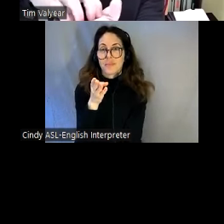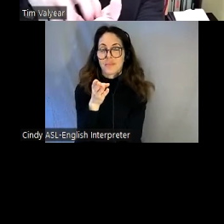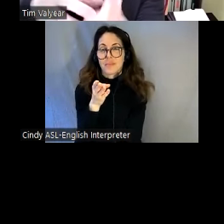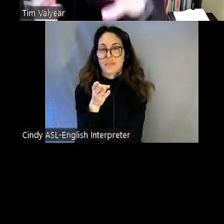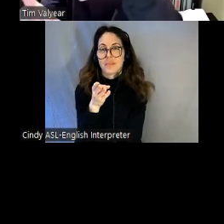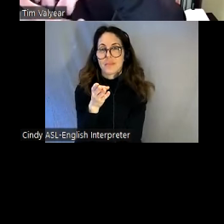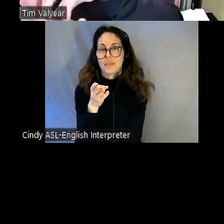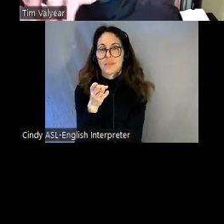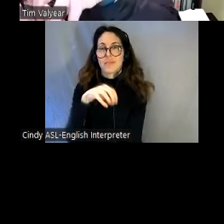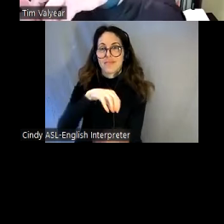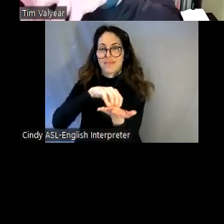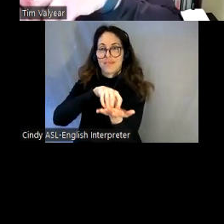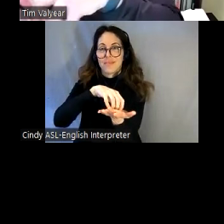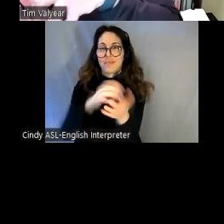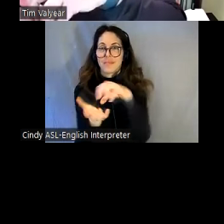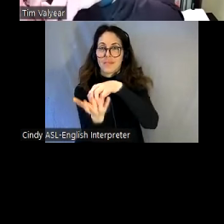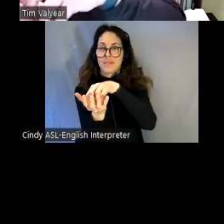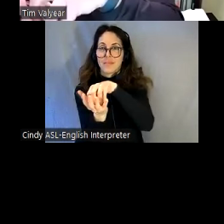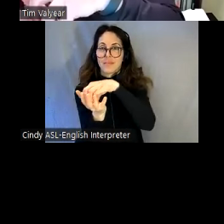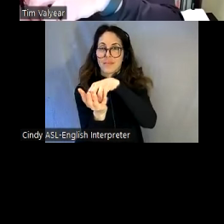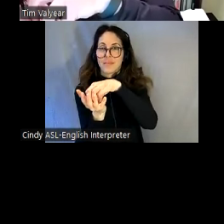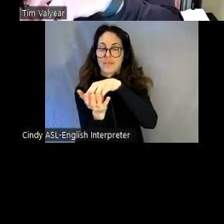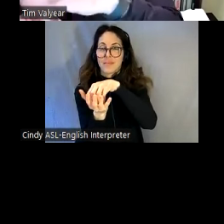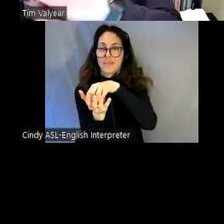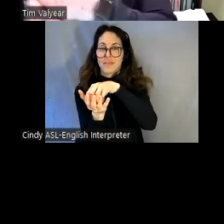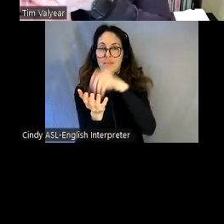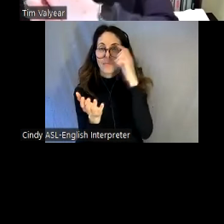fingers in my hands. I'm taking the palm of my hand